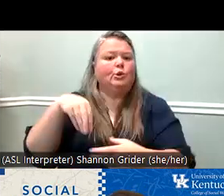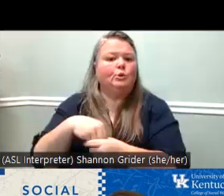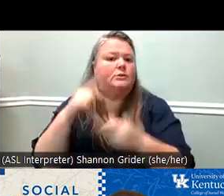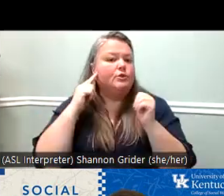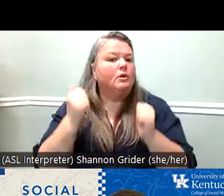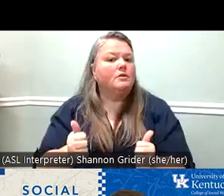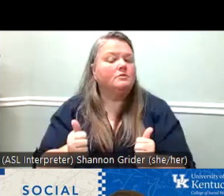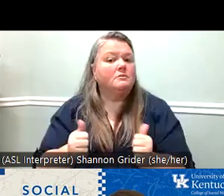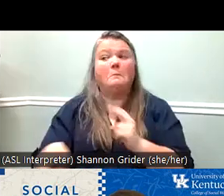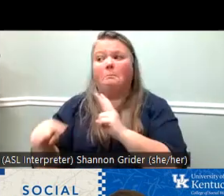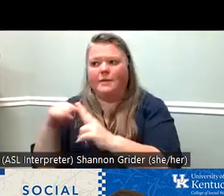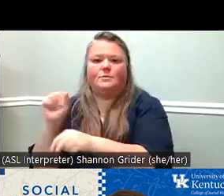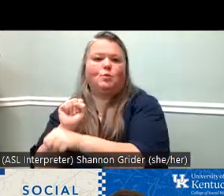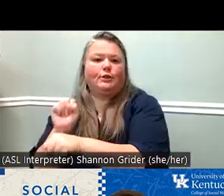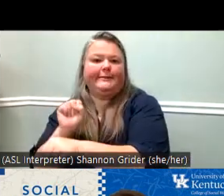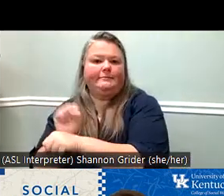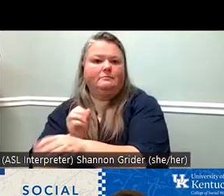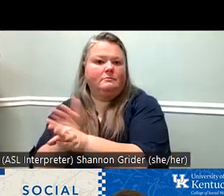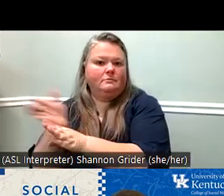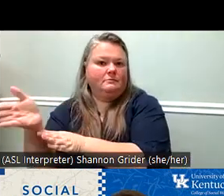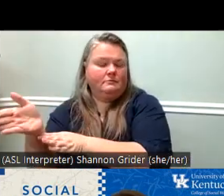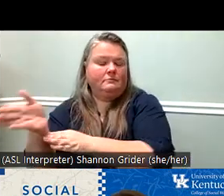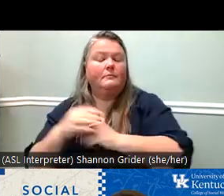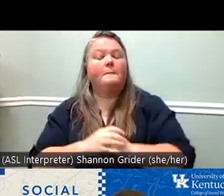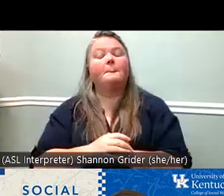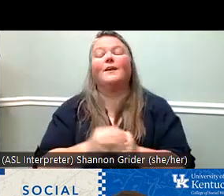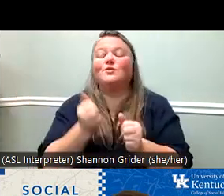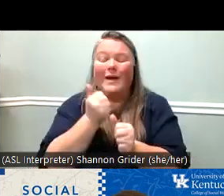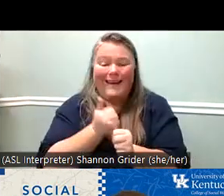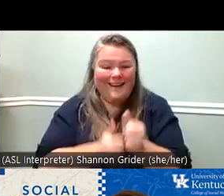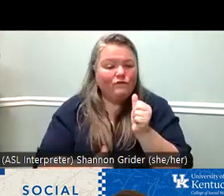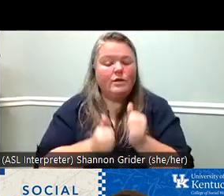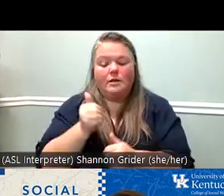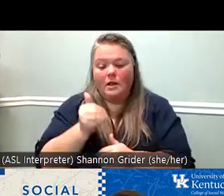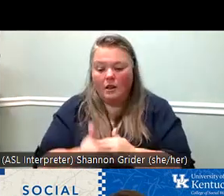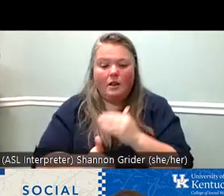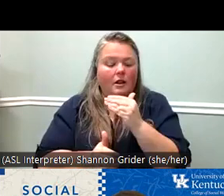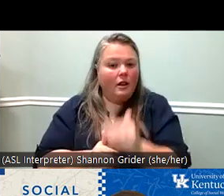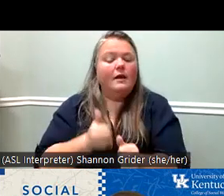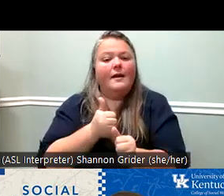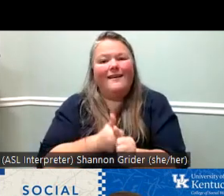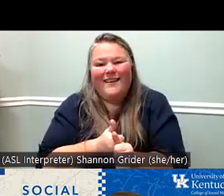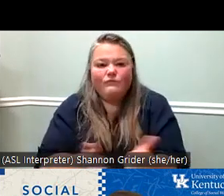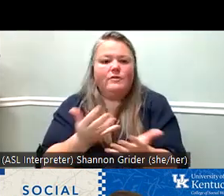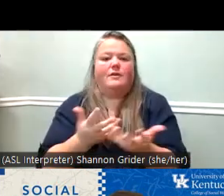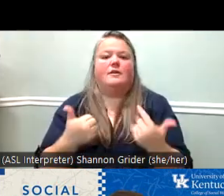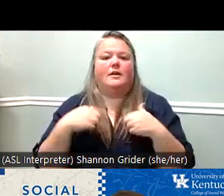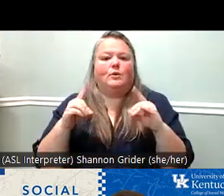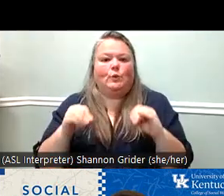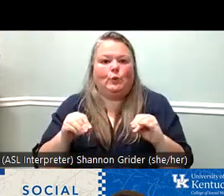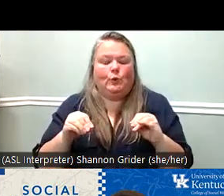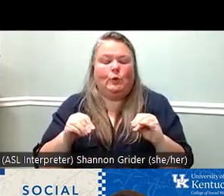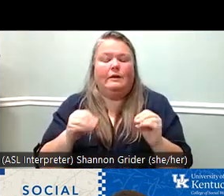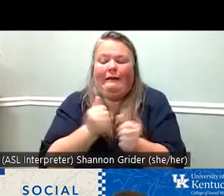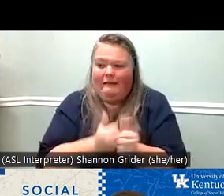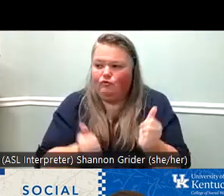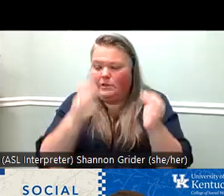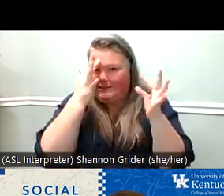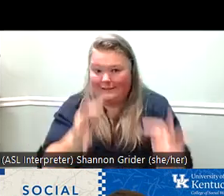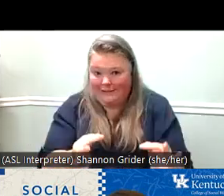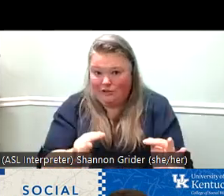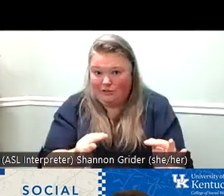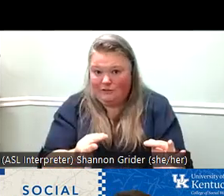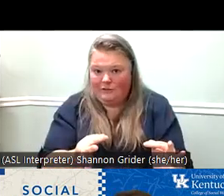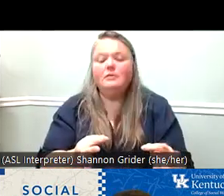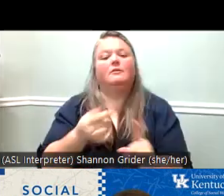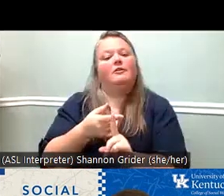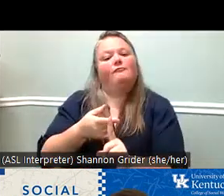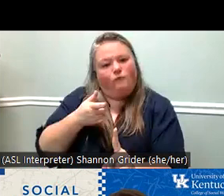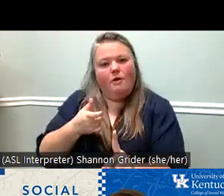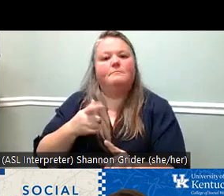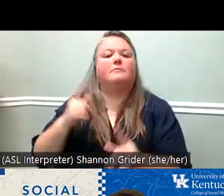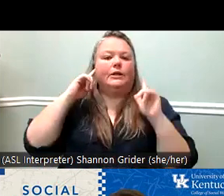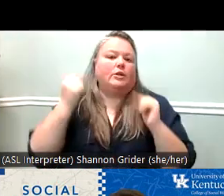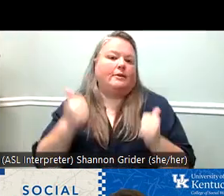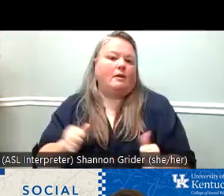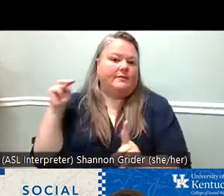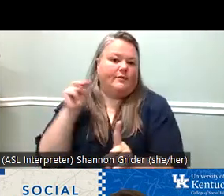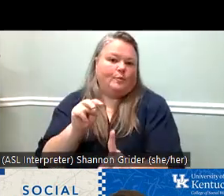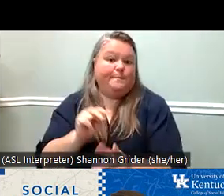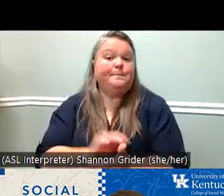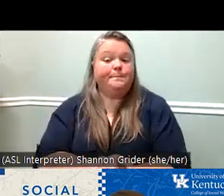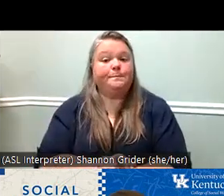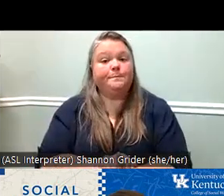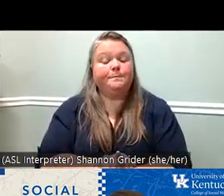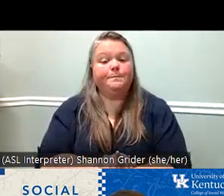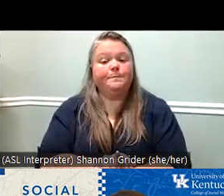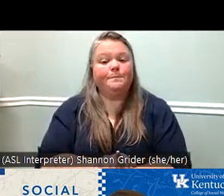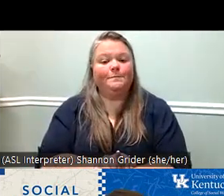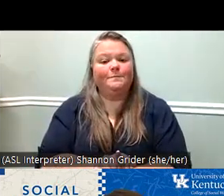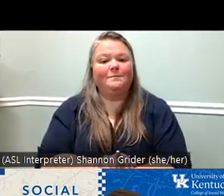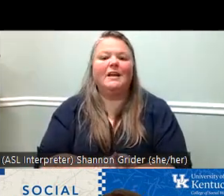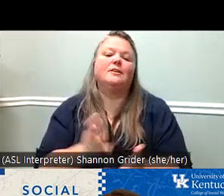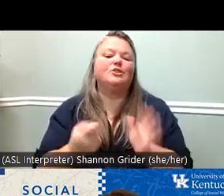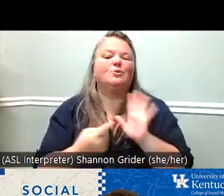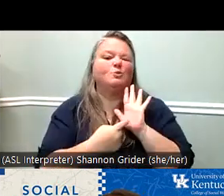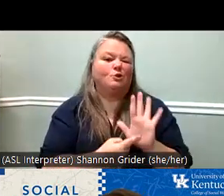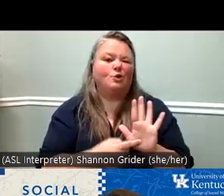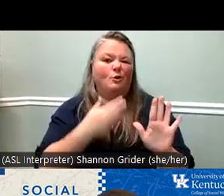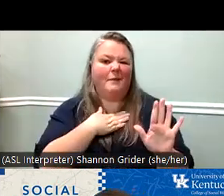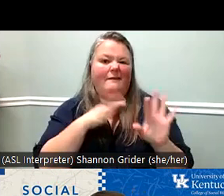WITH ME THROUGHOUT MY LIFE, AND IT HAS BEEN SOMETHING THAT HAS BEEN PART OF MY LIFE IN MY EDUCATION, IN MY FAMILY, IN MY SOCIAL LIFE, AND ALL ASPECTS OF MY PERSONAL